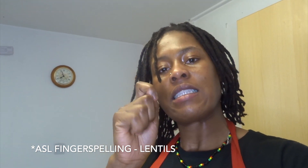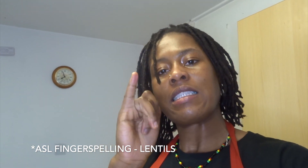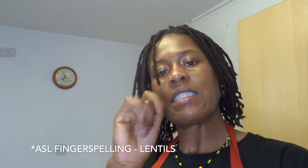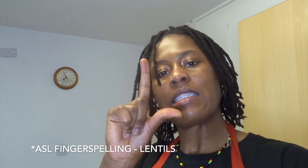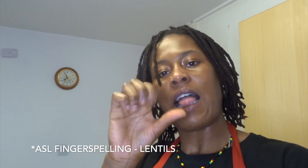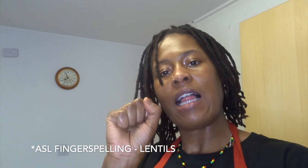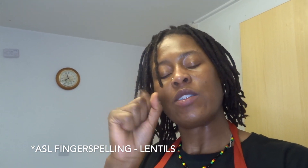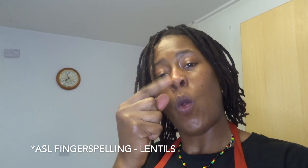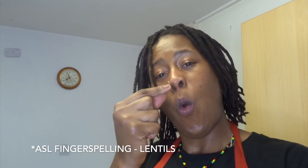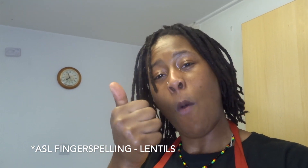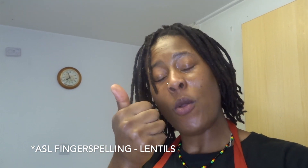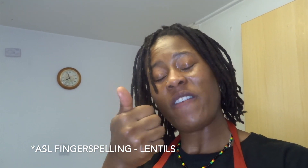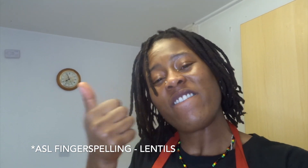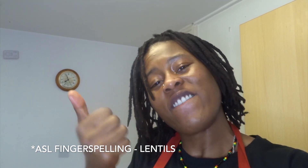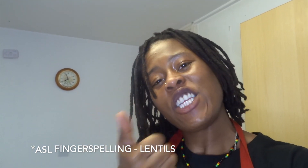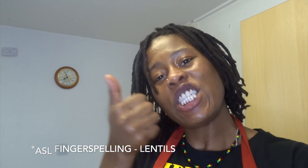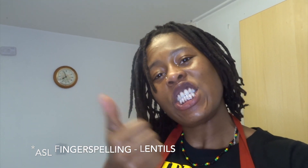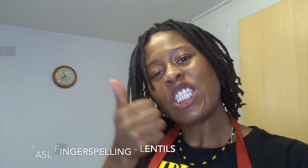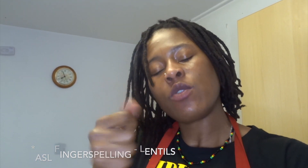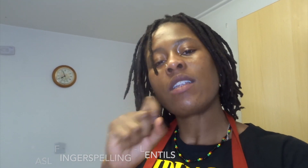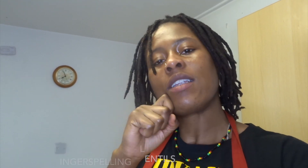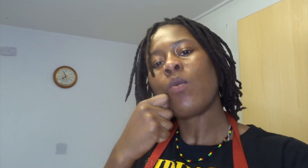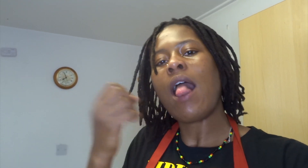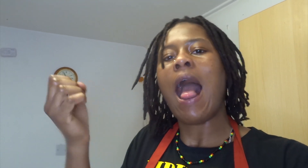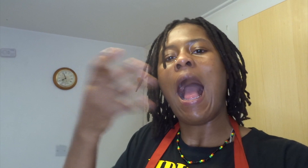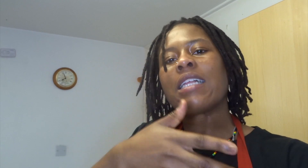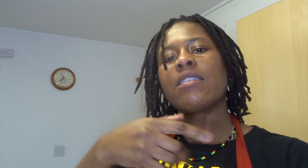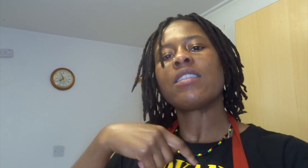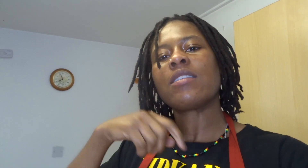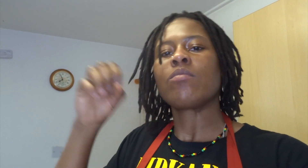My lentils are almost complete